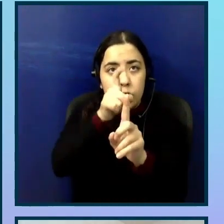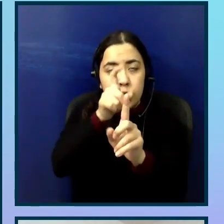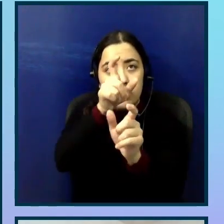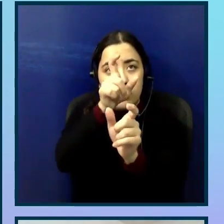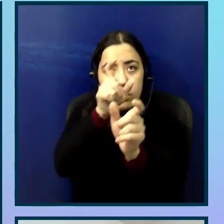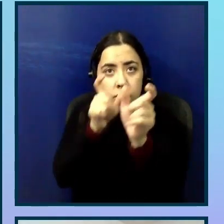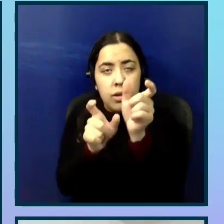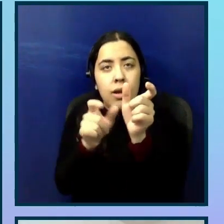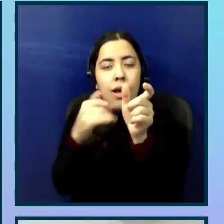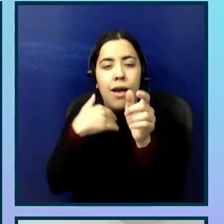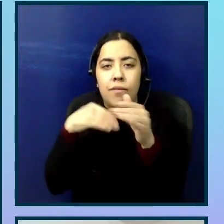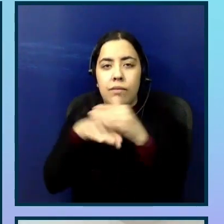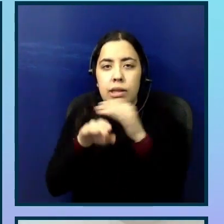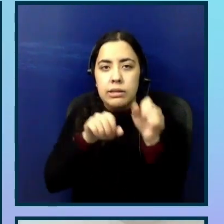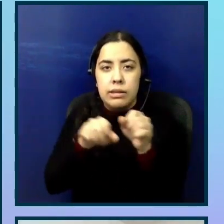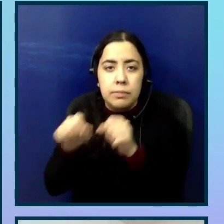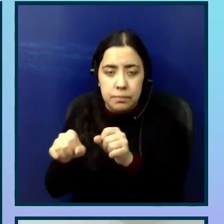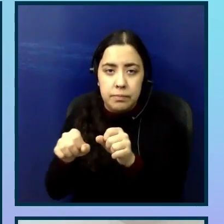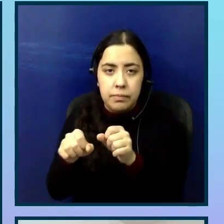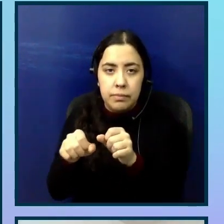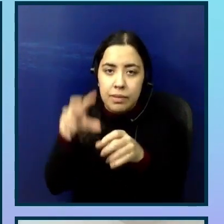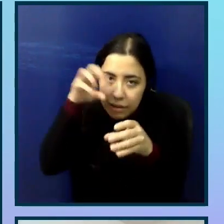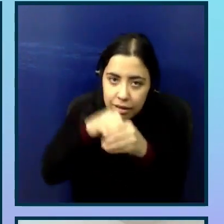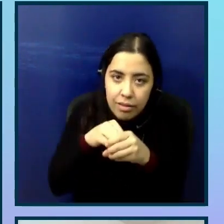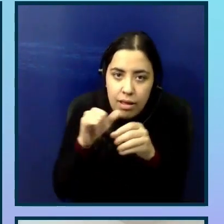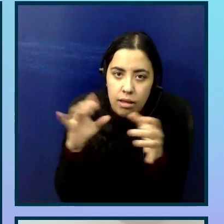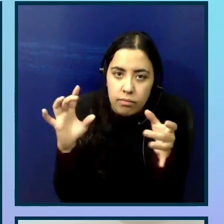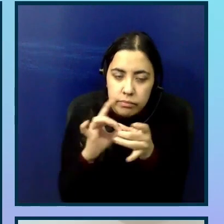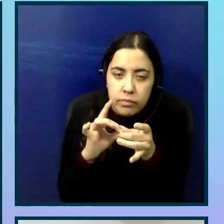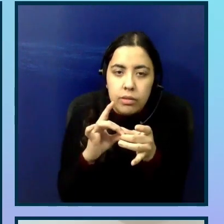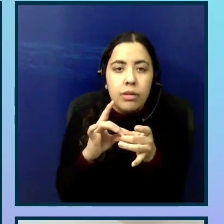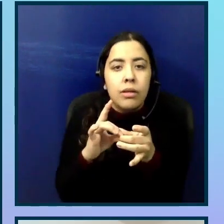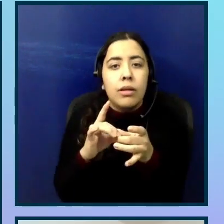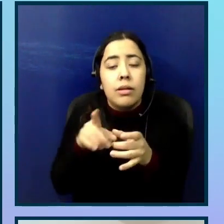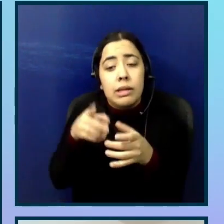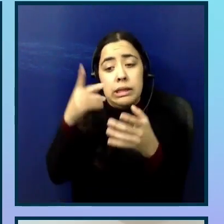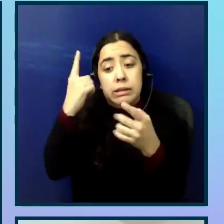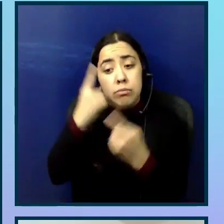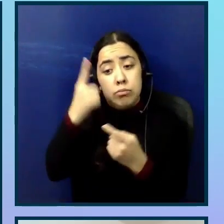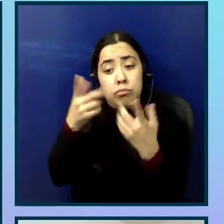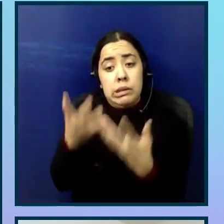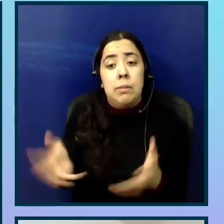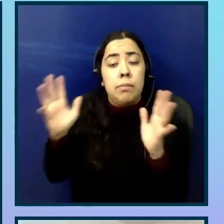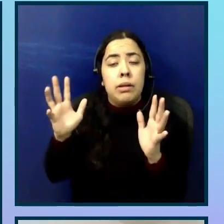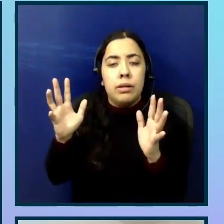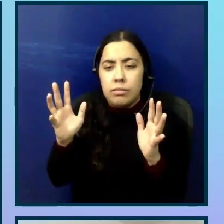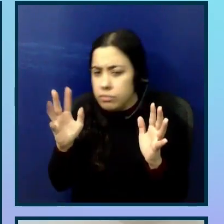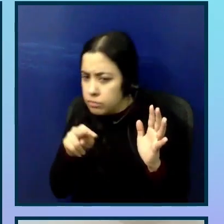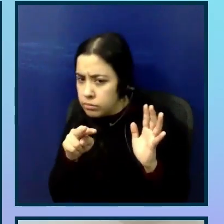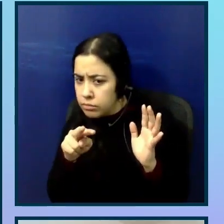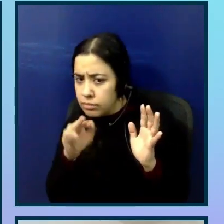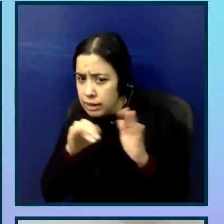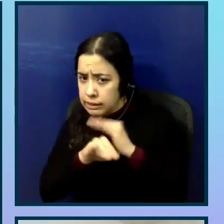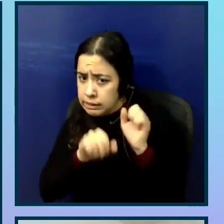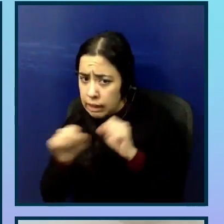A feature shouldn't be considered complete until it's been made accessible. Another point is to take time to learn